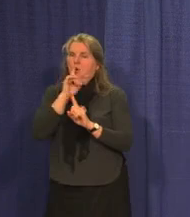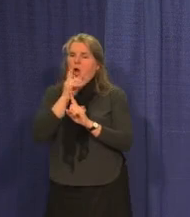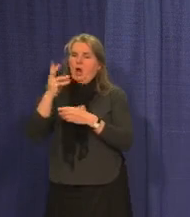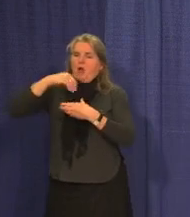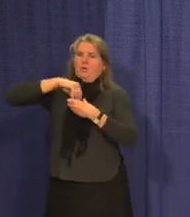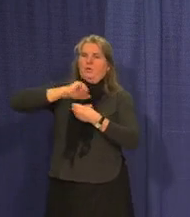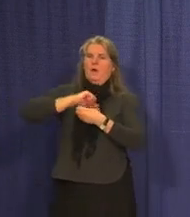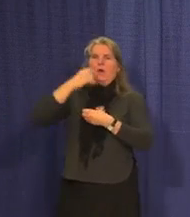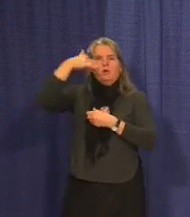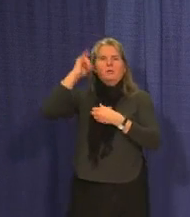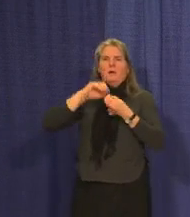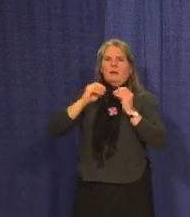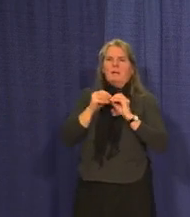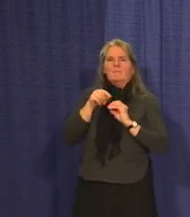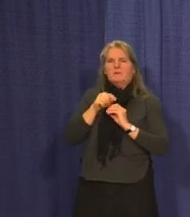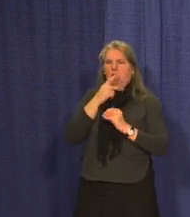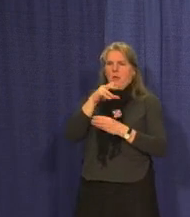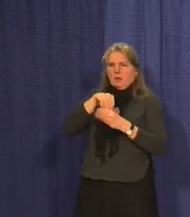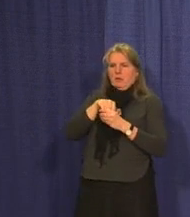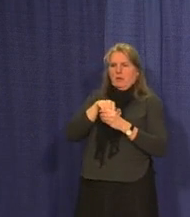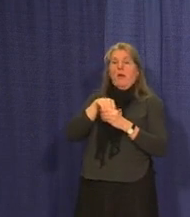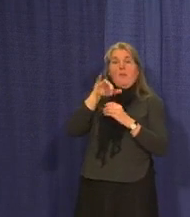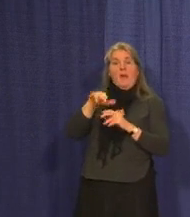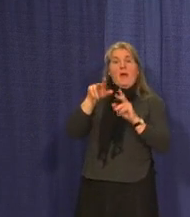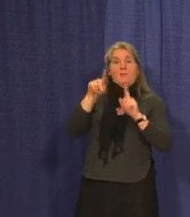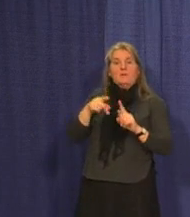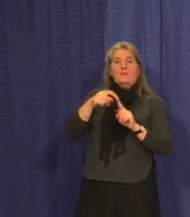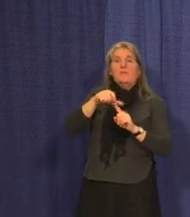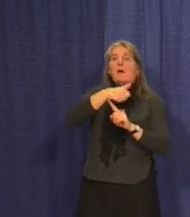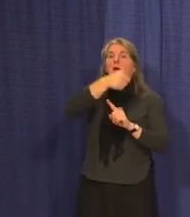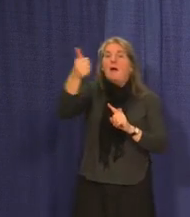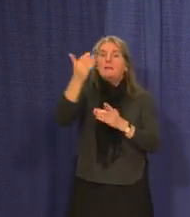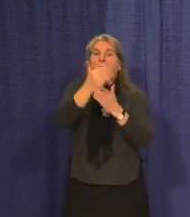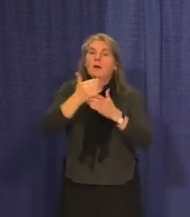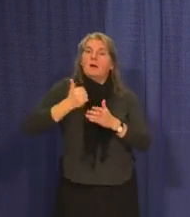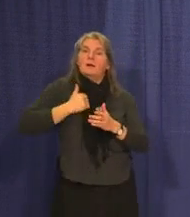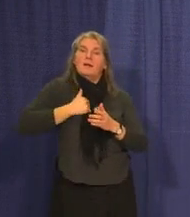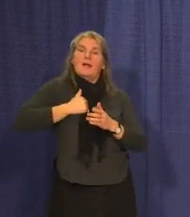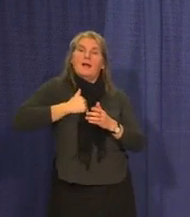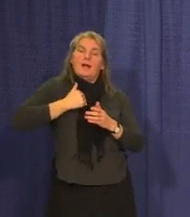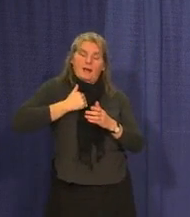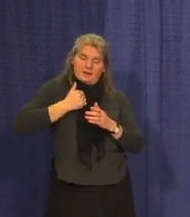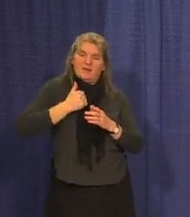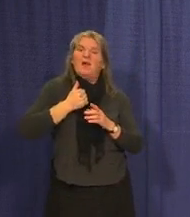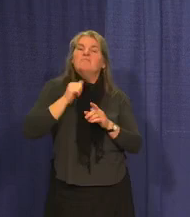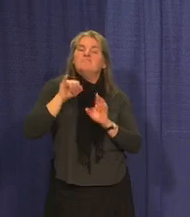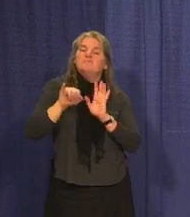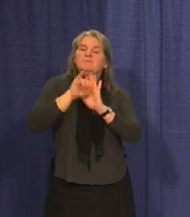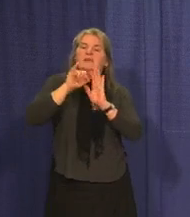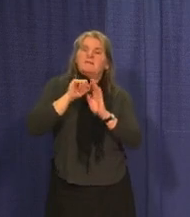recent case in Yukon that will not be attributed to our case count. This individual is someone from another part of Canada who